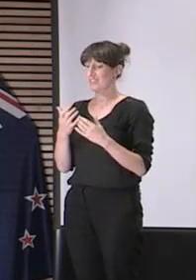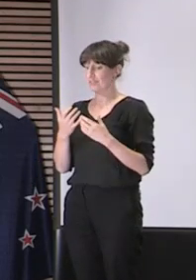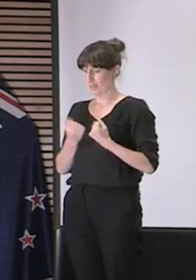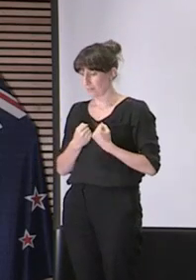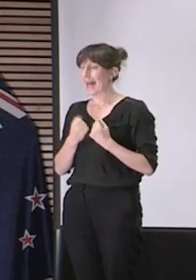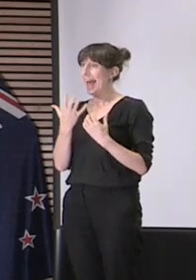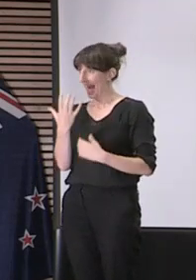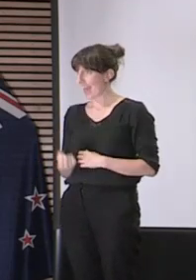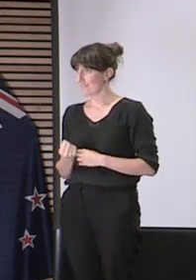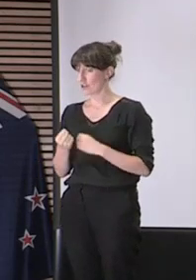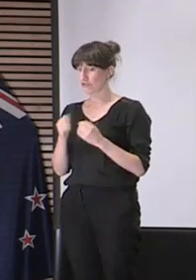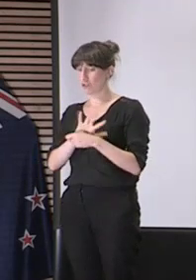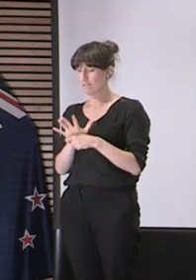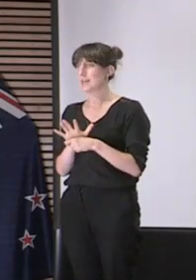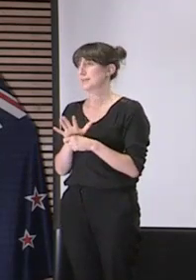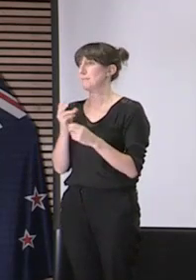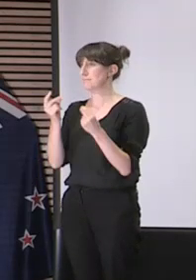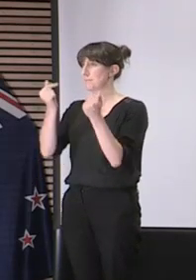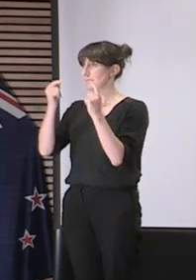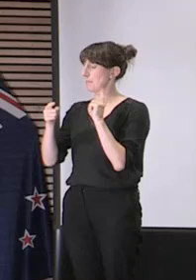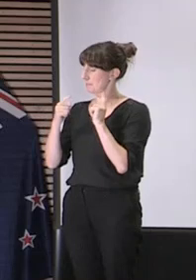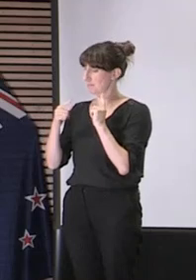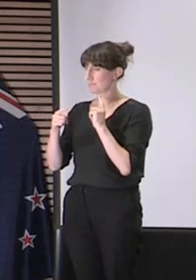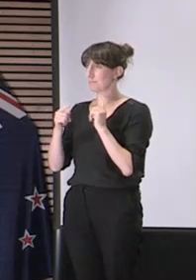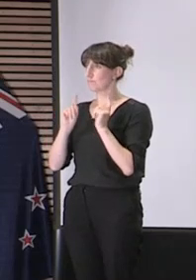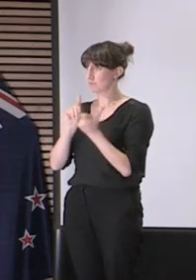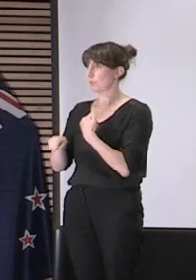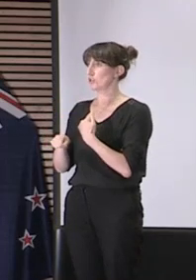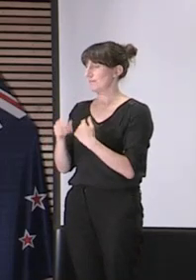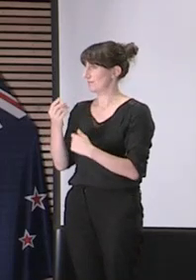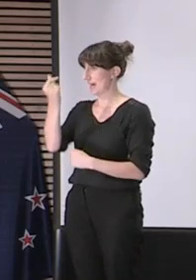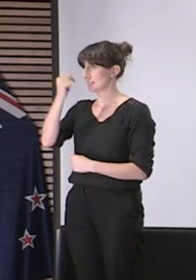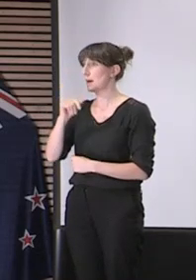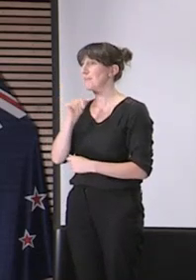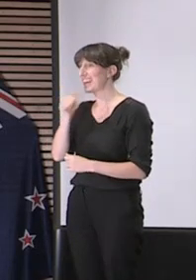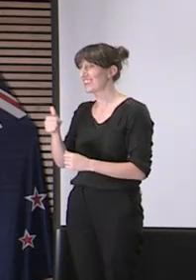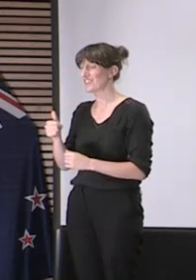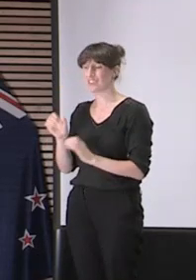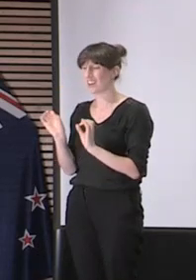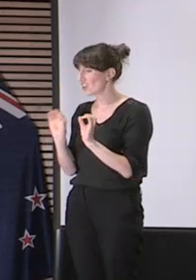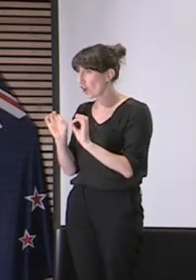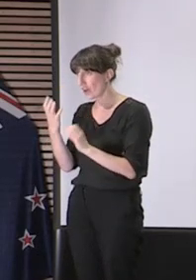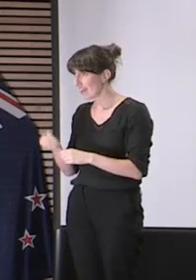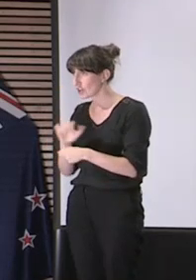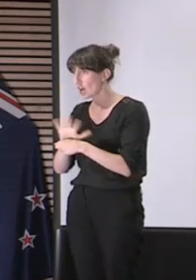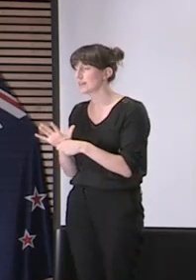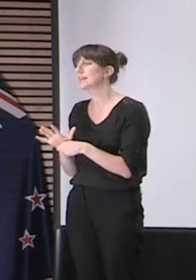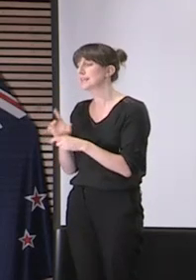positive the person is immediately by the public health unit and the